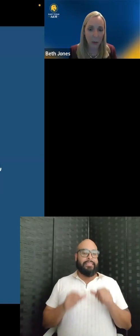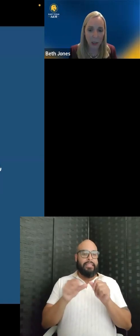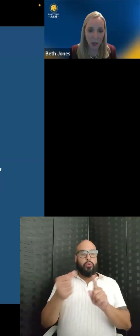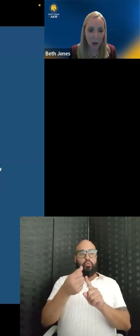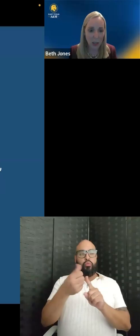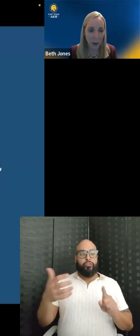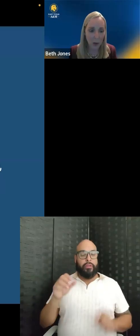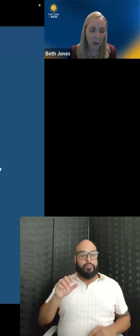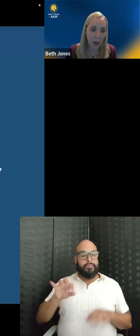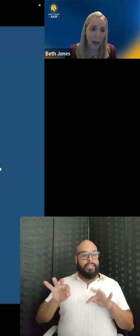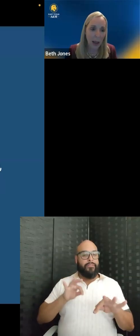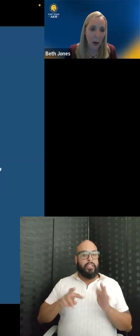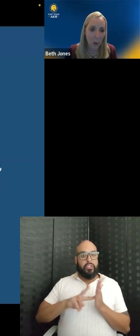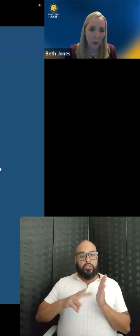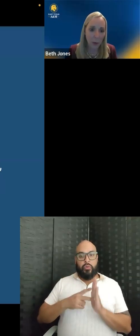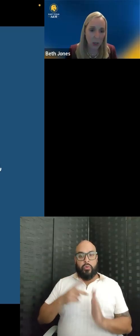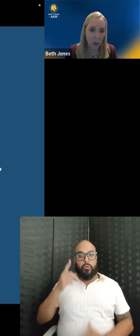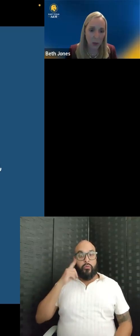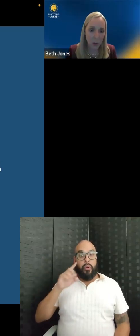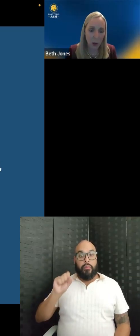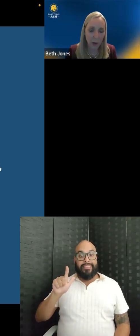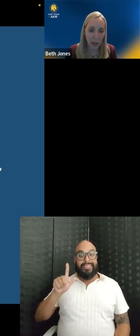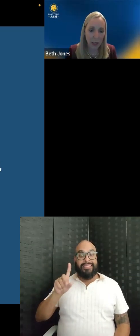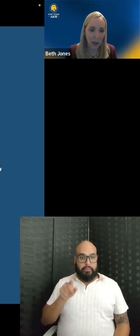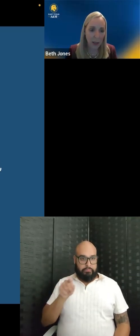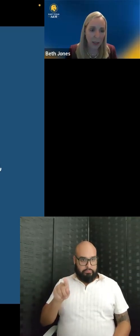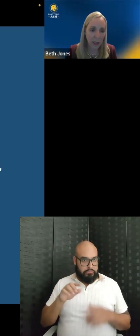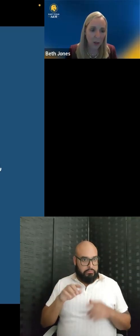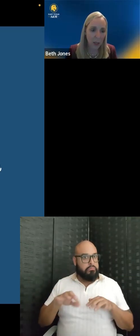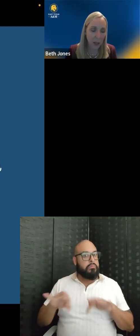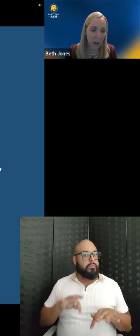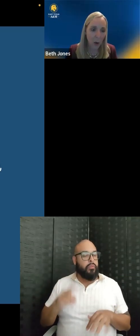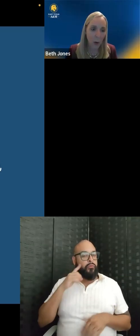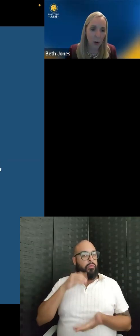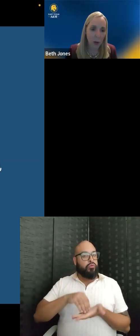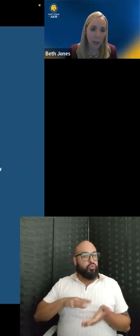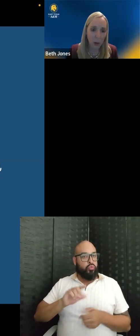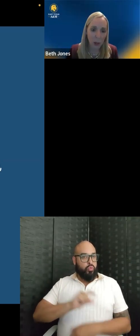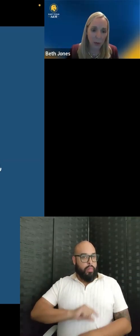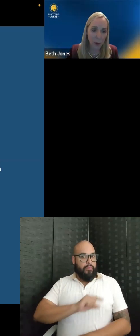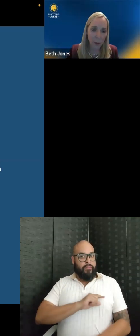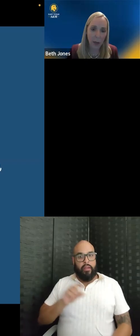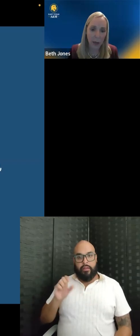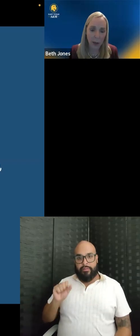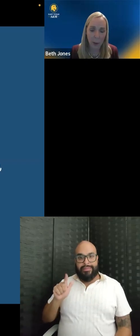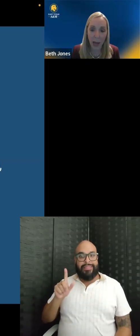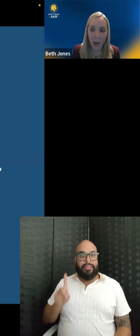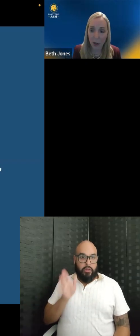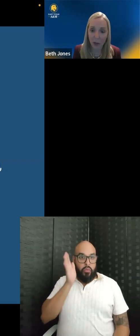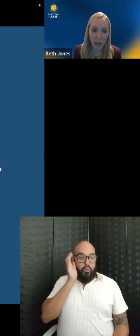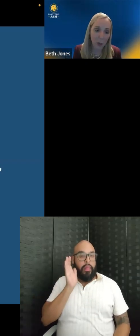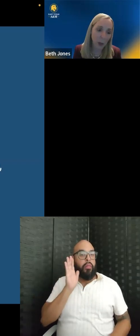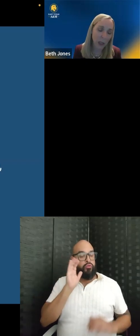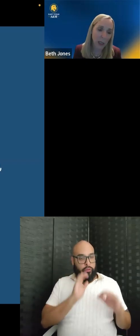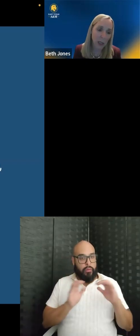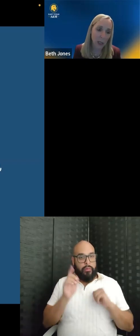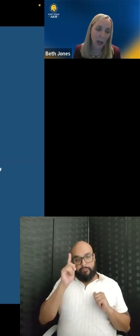And it really just talks about how for a student to qualify as SLD, we're going to be looking for a pattern of strengths and weaknesses.